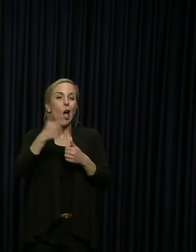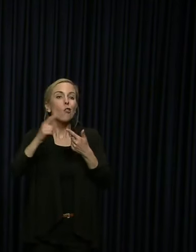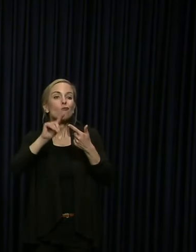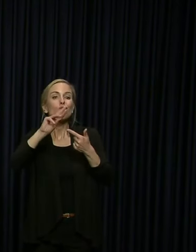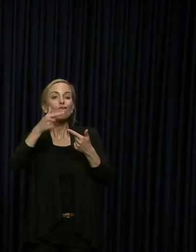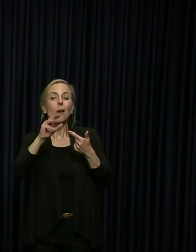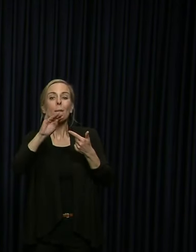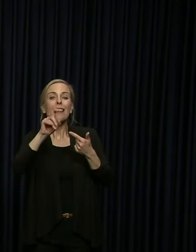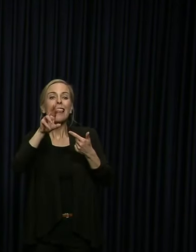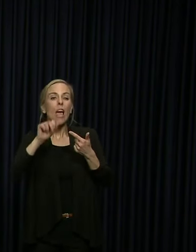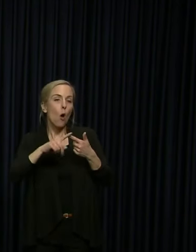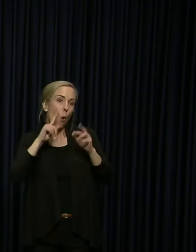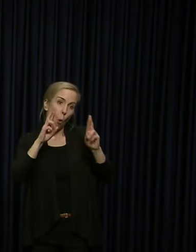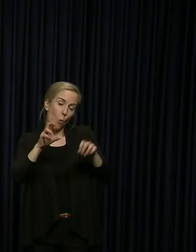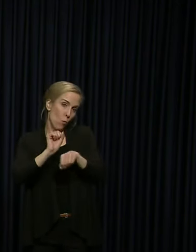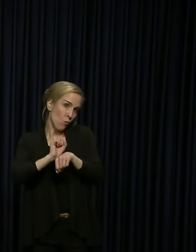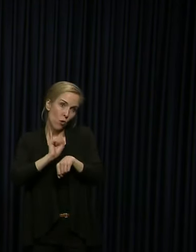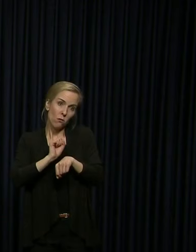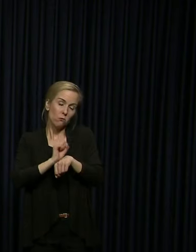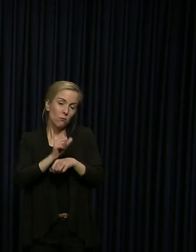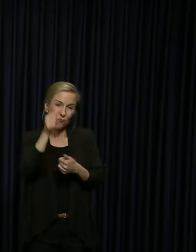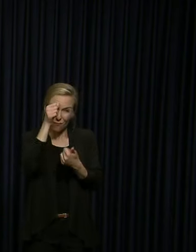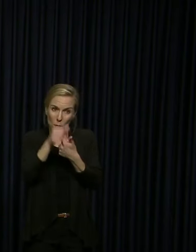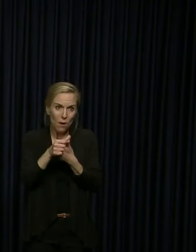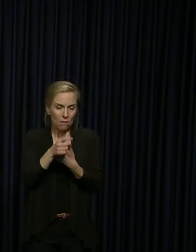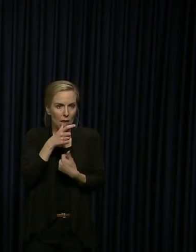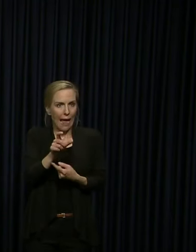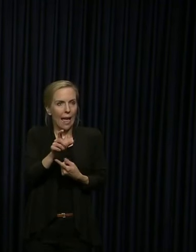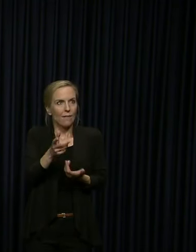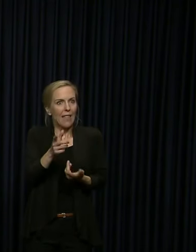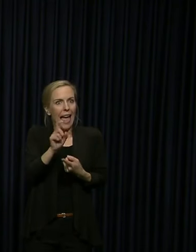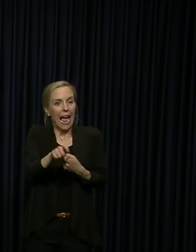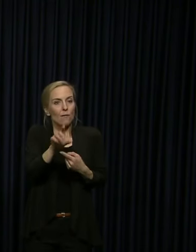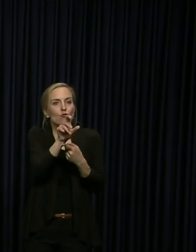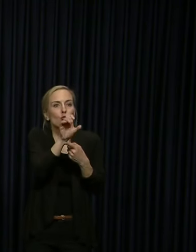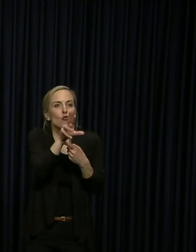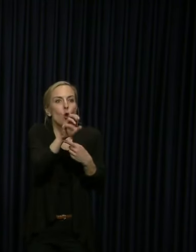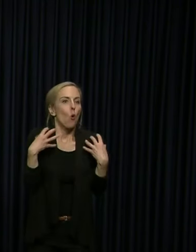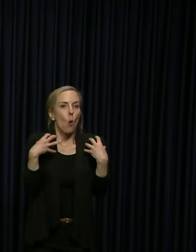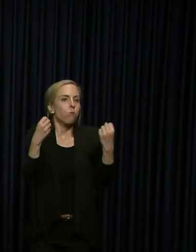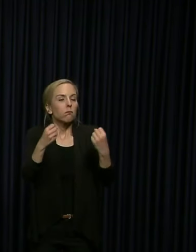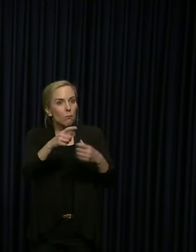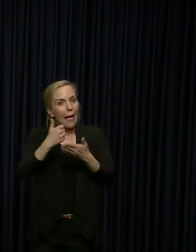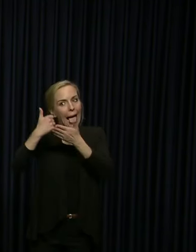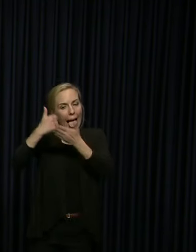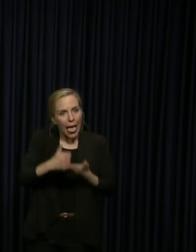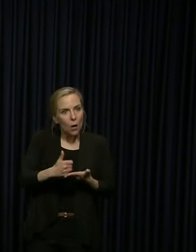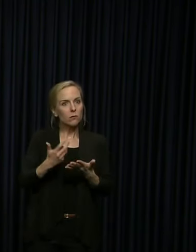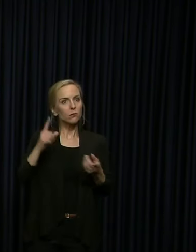CONFIRMATION OF THAT. BUT LET'S TALK ABOUT DRIVE-UP CHURCH SERVICES.